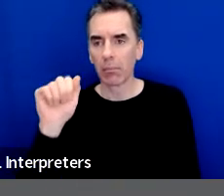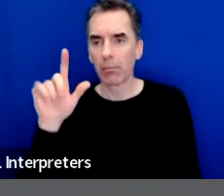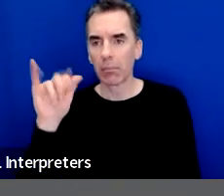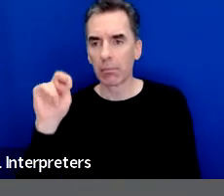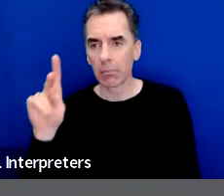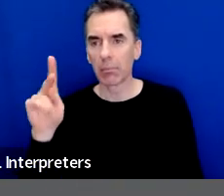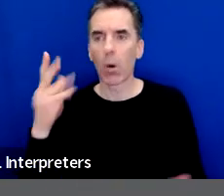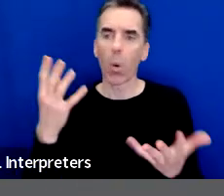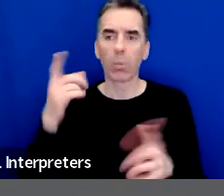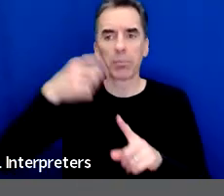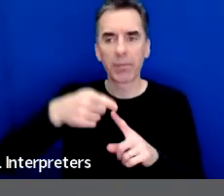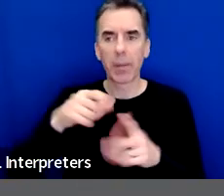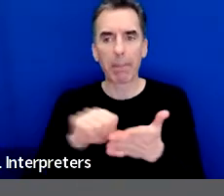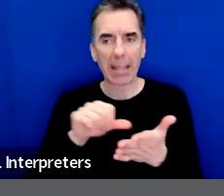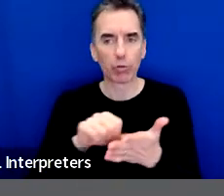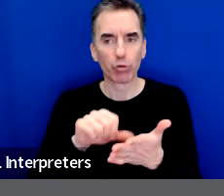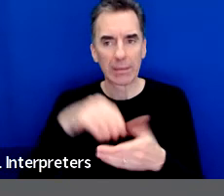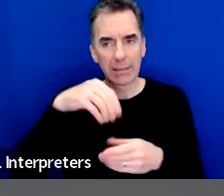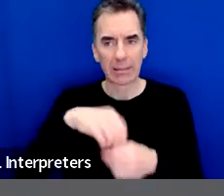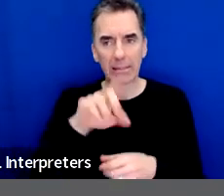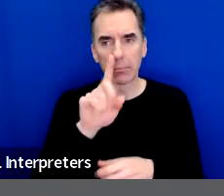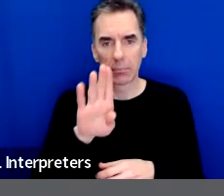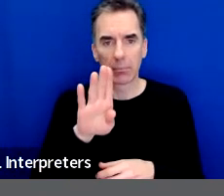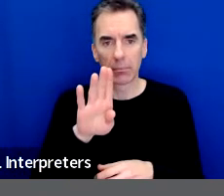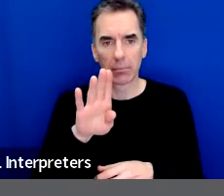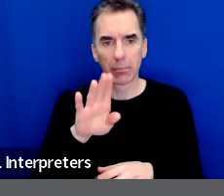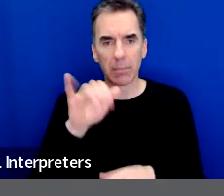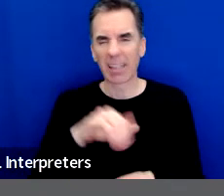So this would be this is an EPSCO, so this would be the permalink to that.